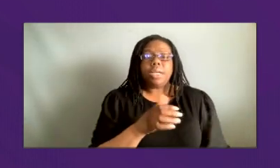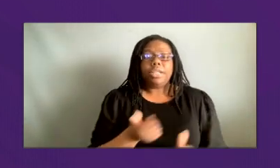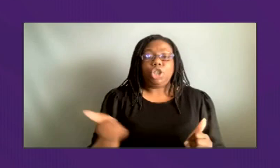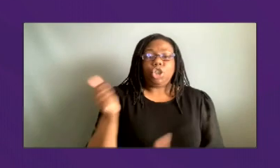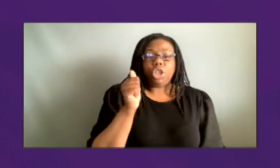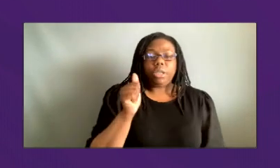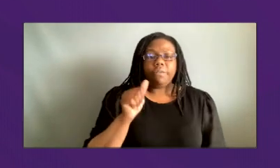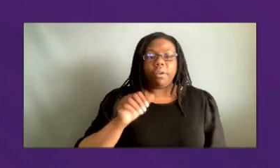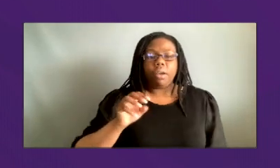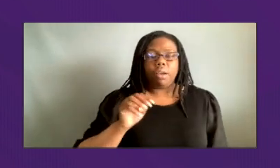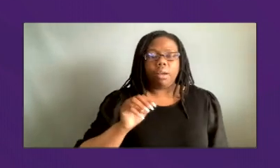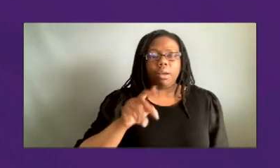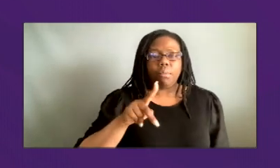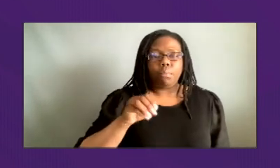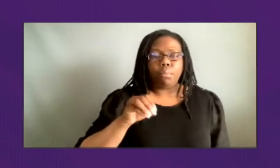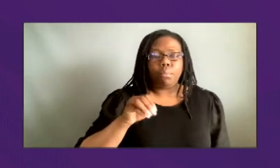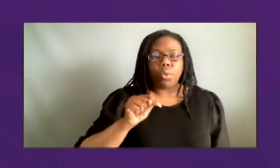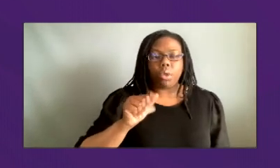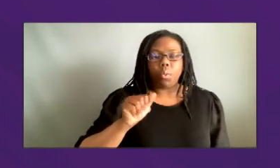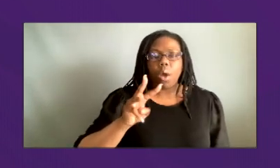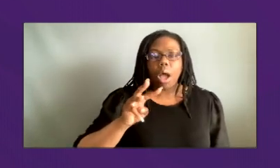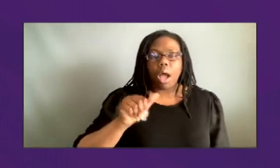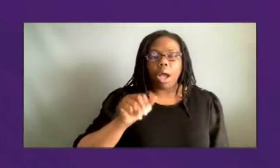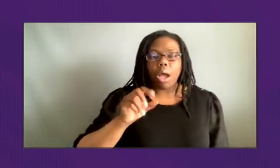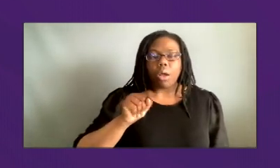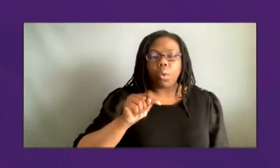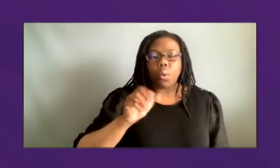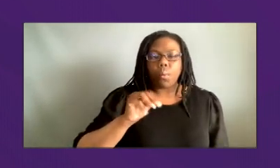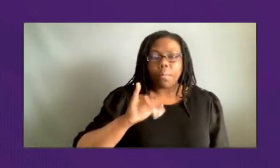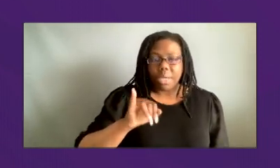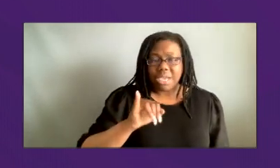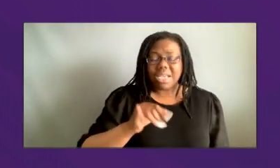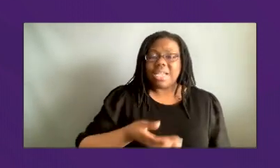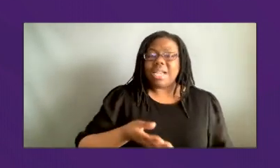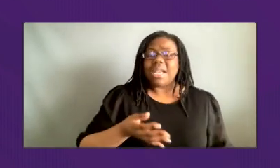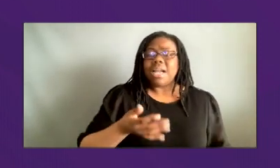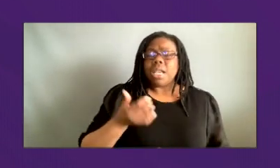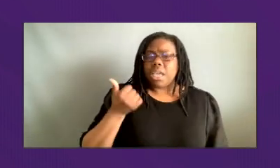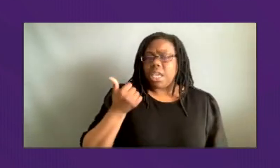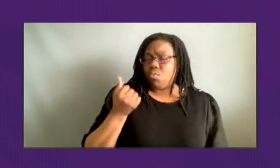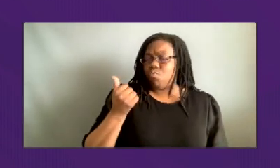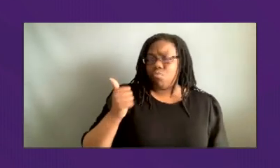to sign a treaty and attempted to stay in their homelands. Next, John Ridge,